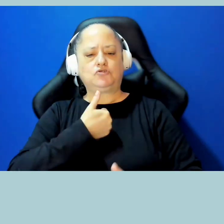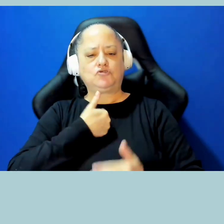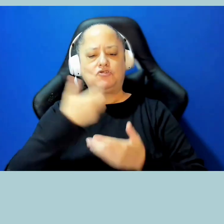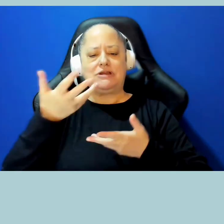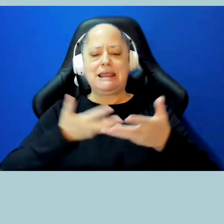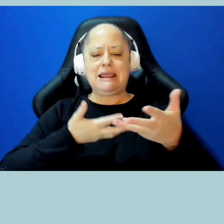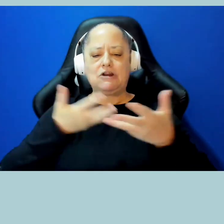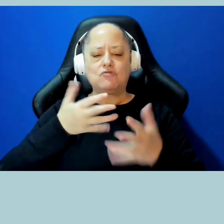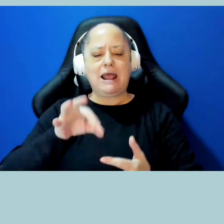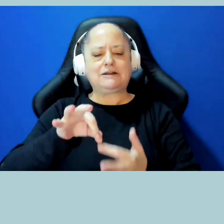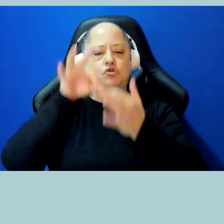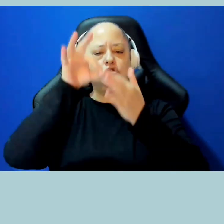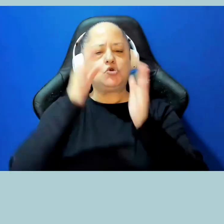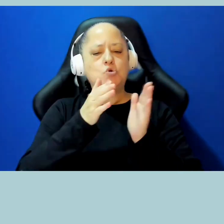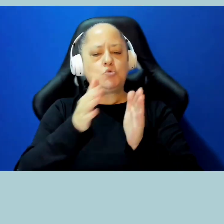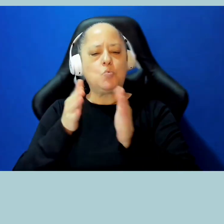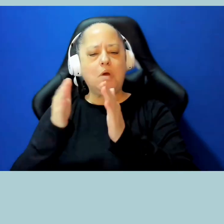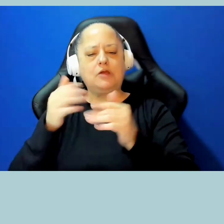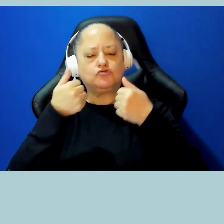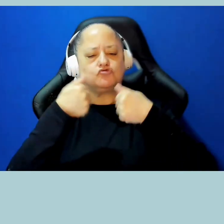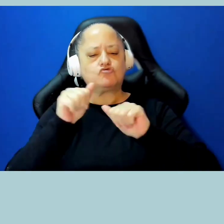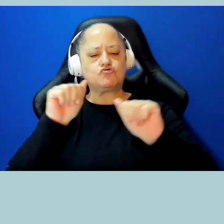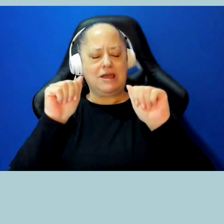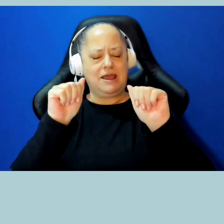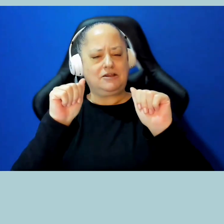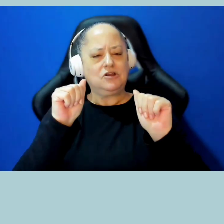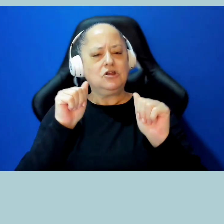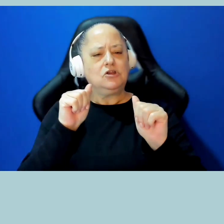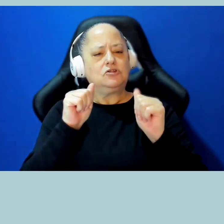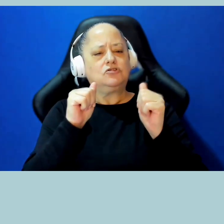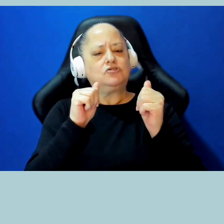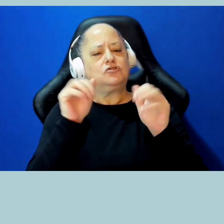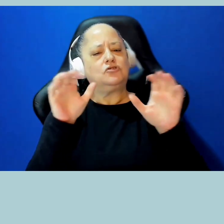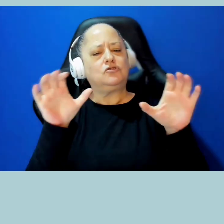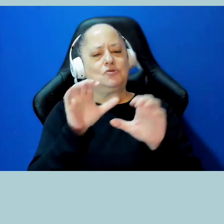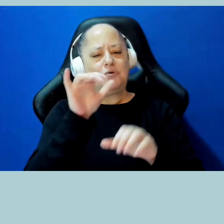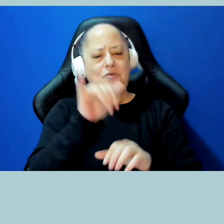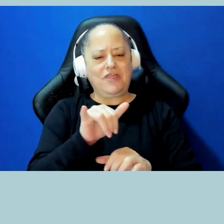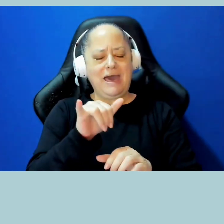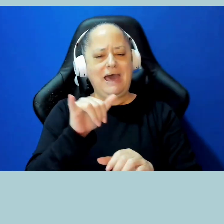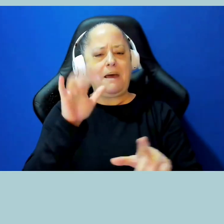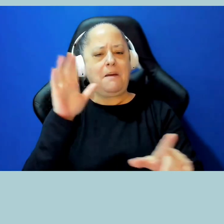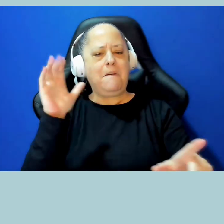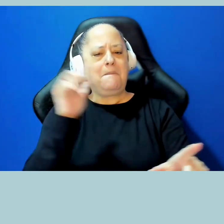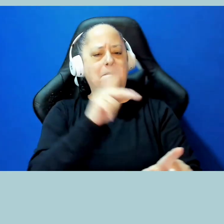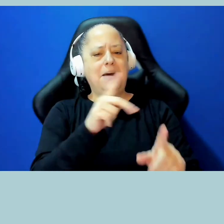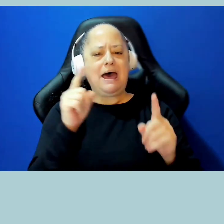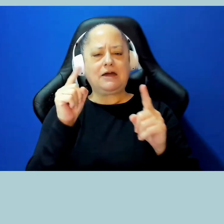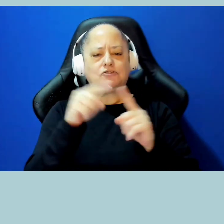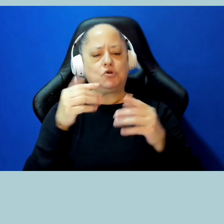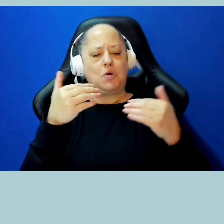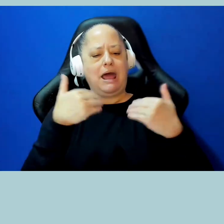And we really need to try to to approach that so it goes back to again, you know, having to prioritize so we're